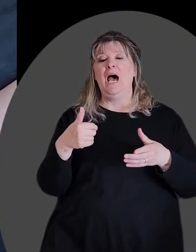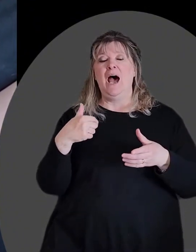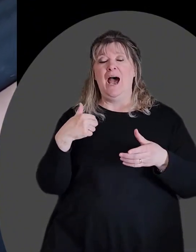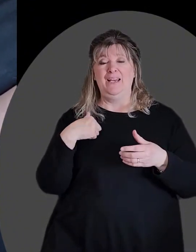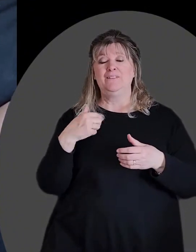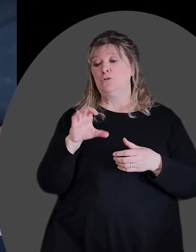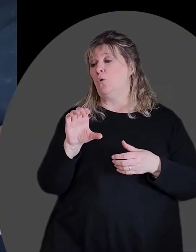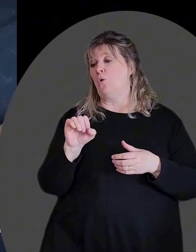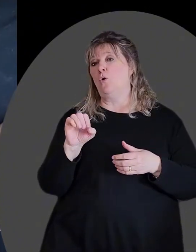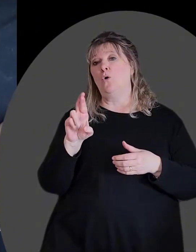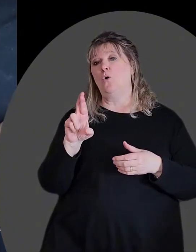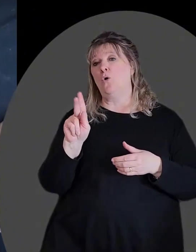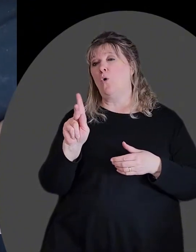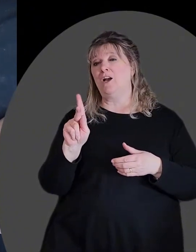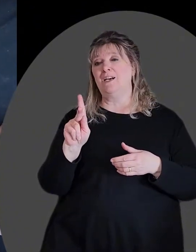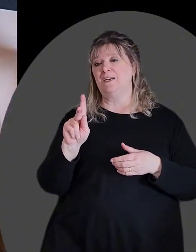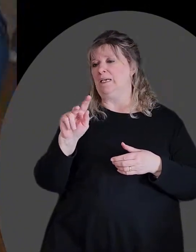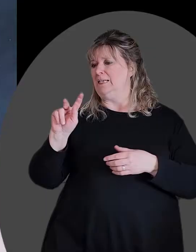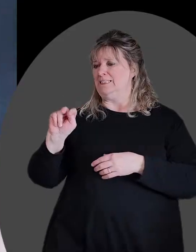I thought it would be perfect for this